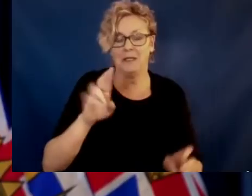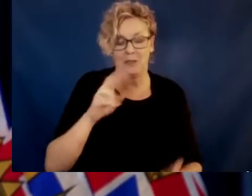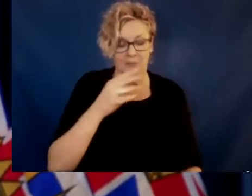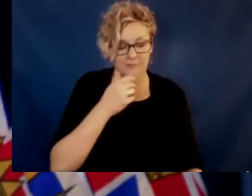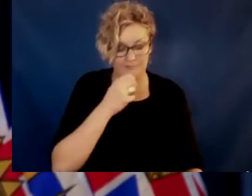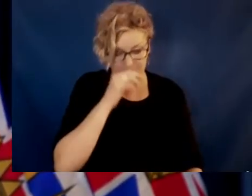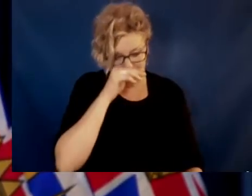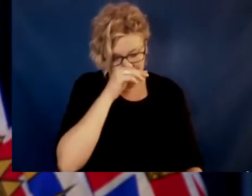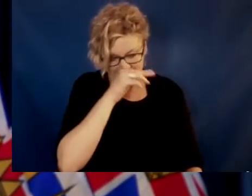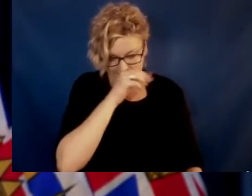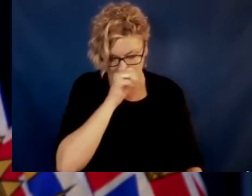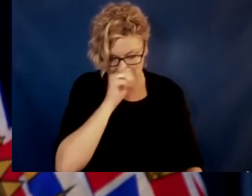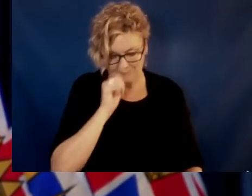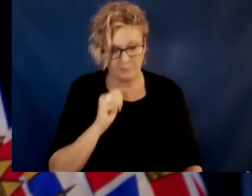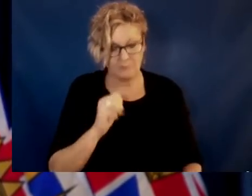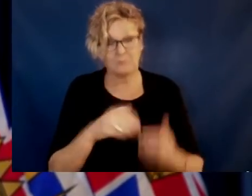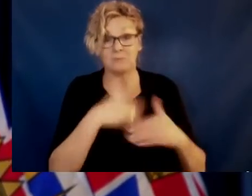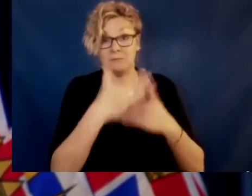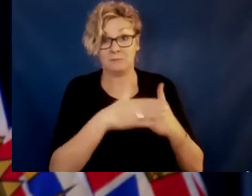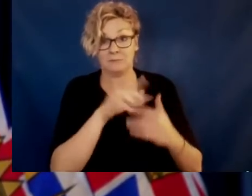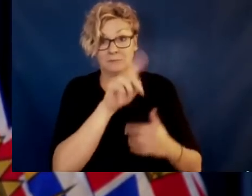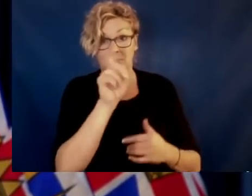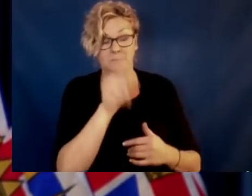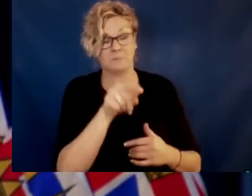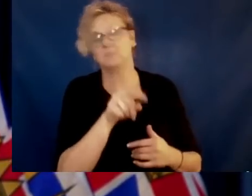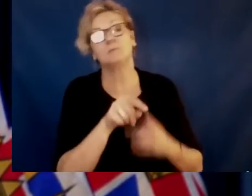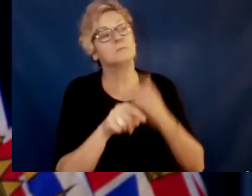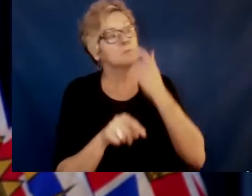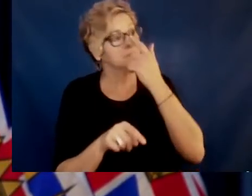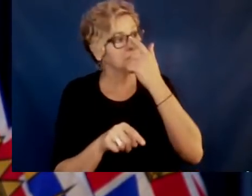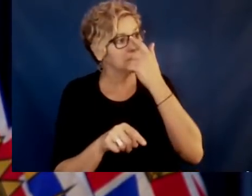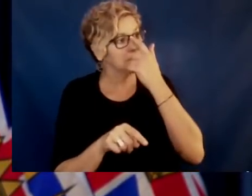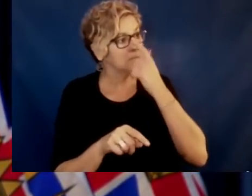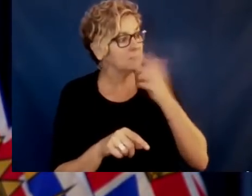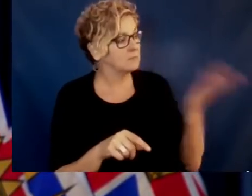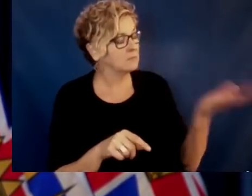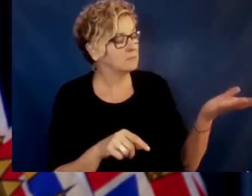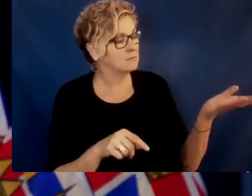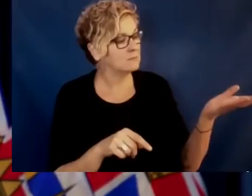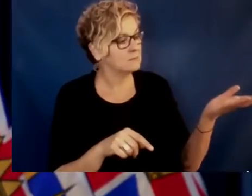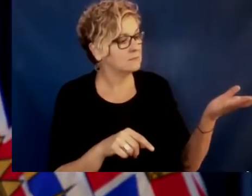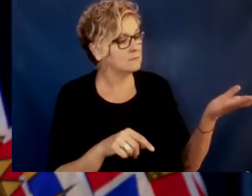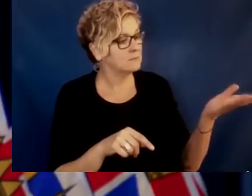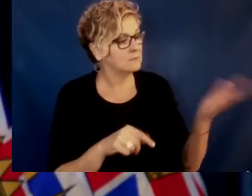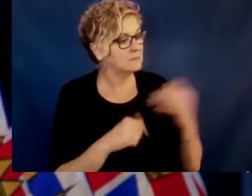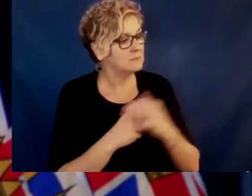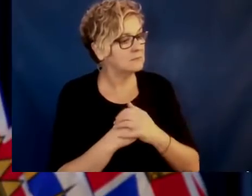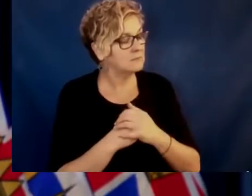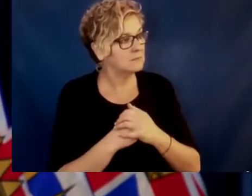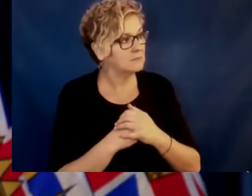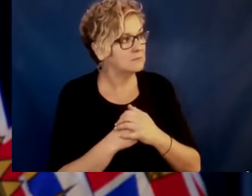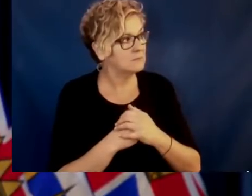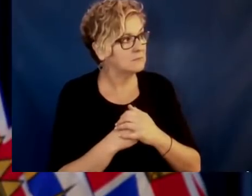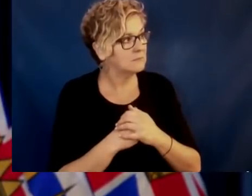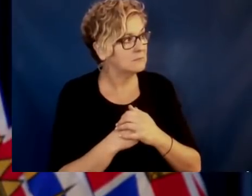Thanks for taking my question. In the past you've referred to increases in COVID-19 cases as surges rather than a wave.